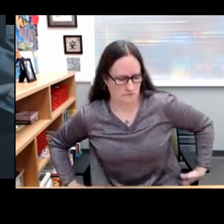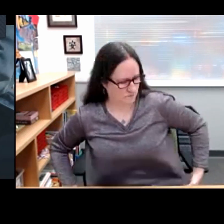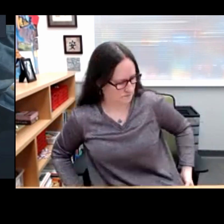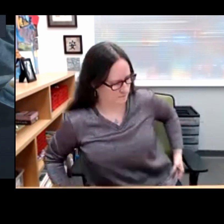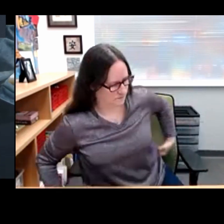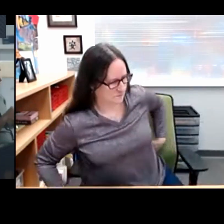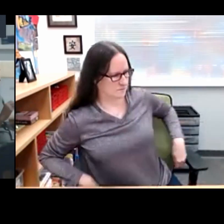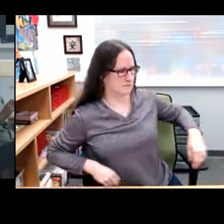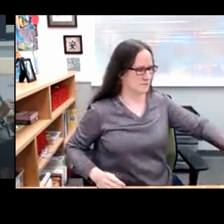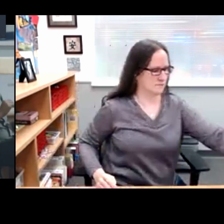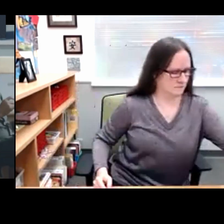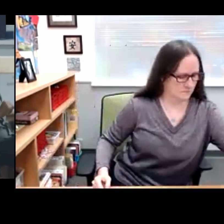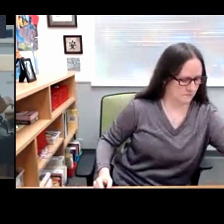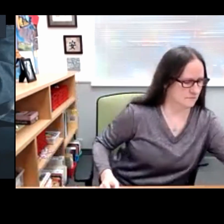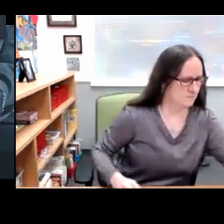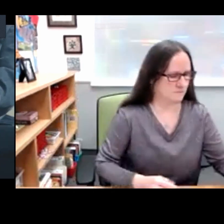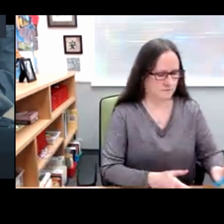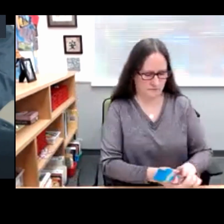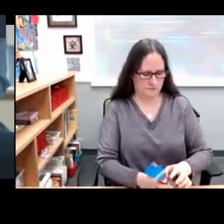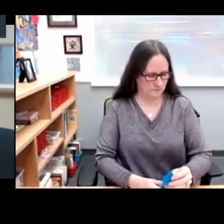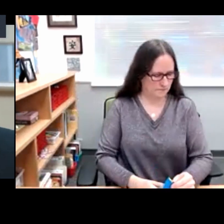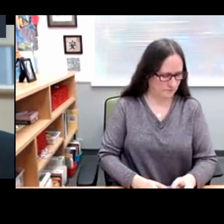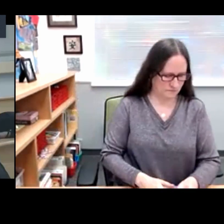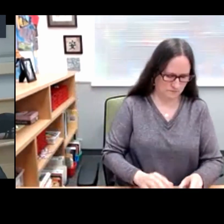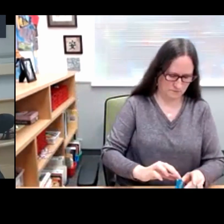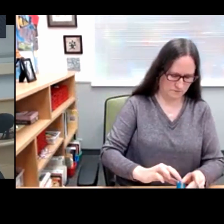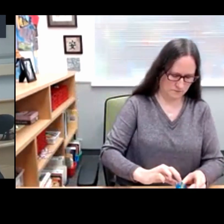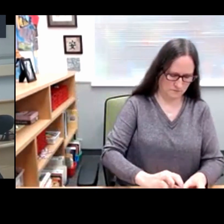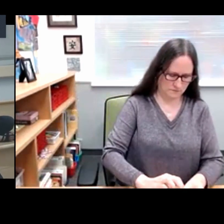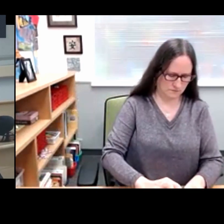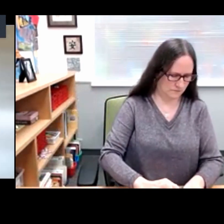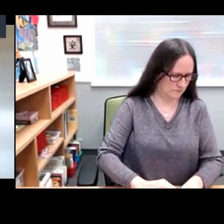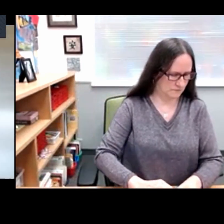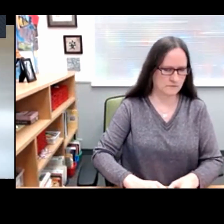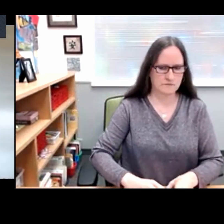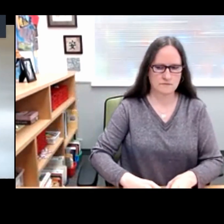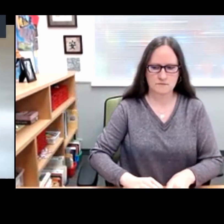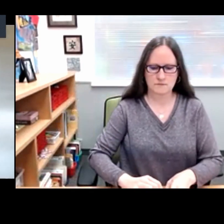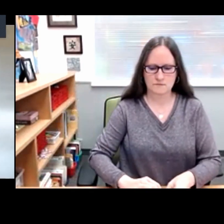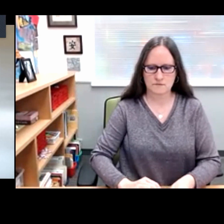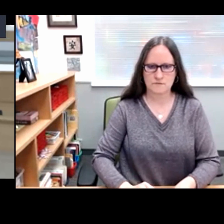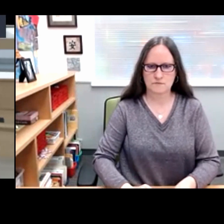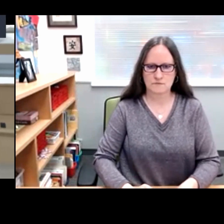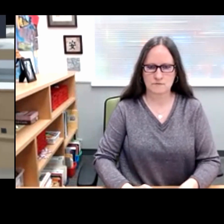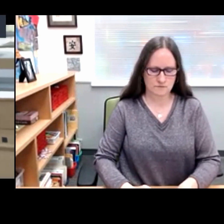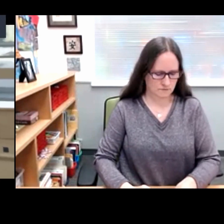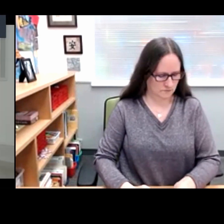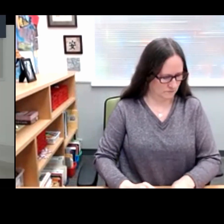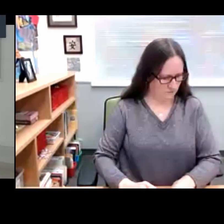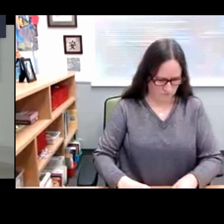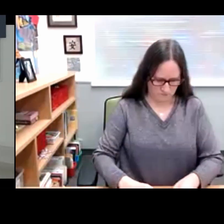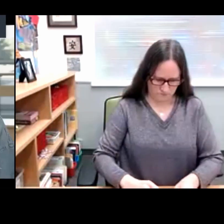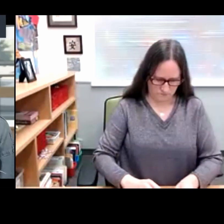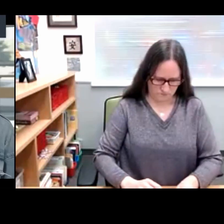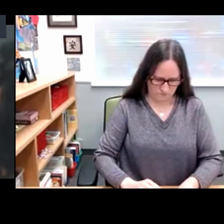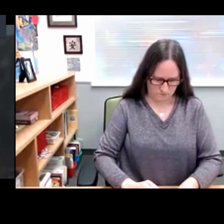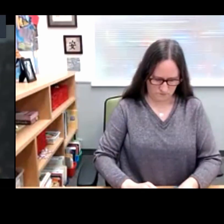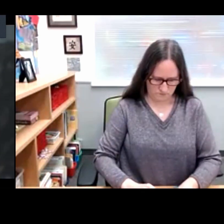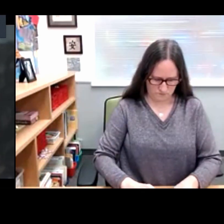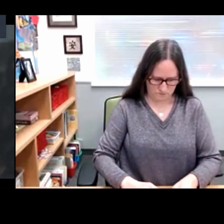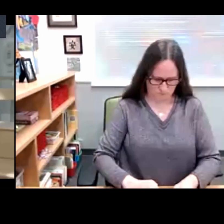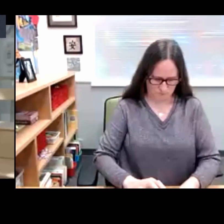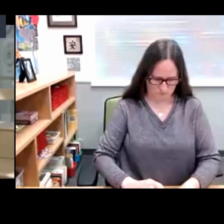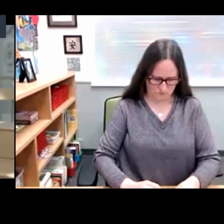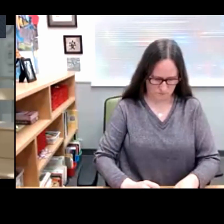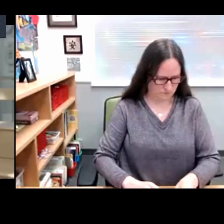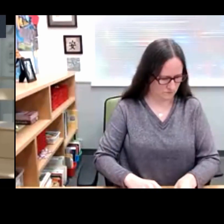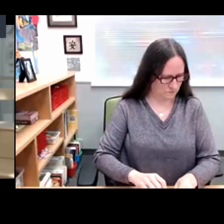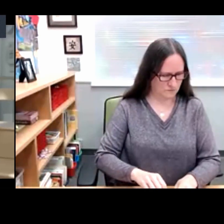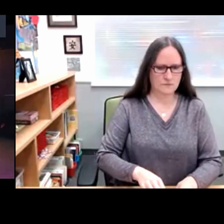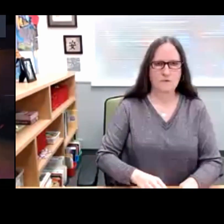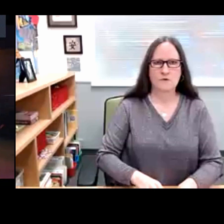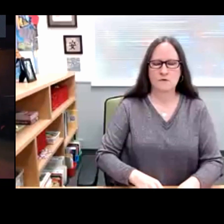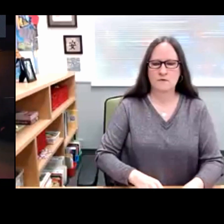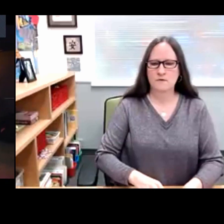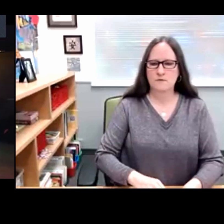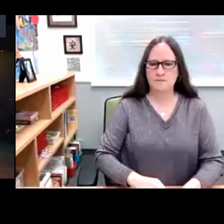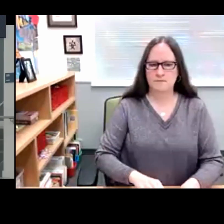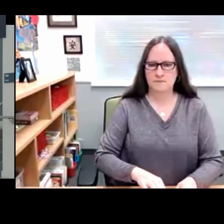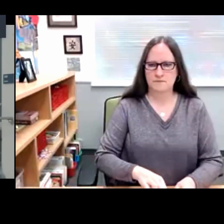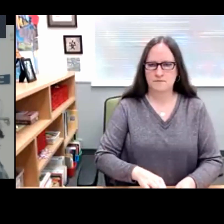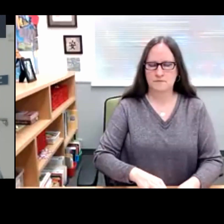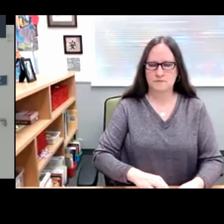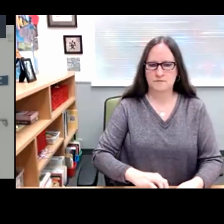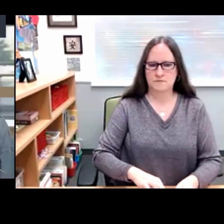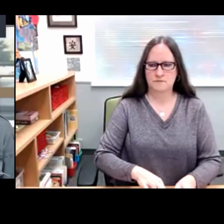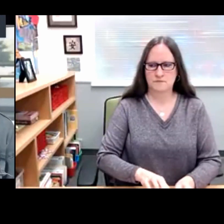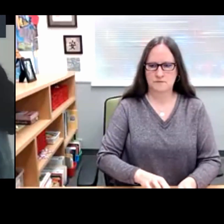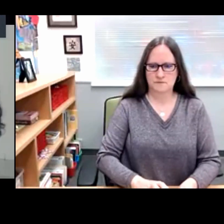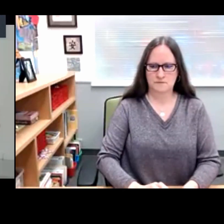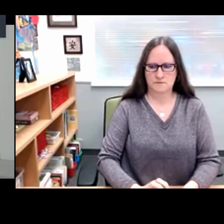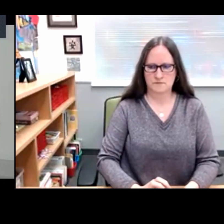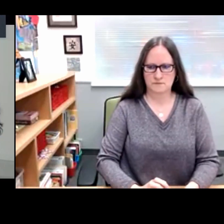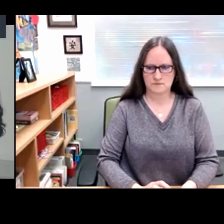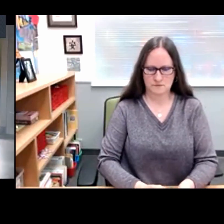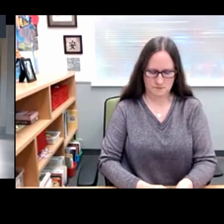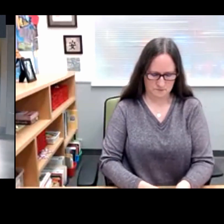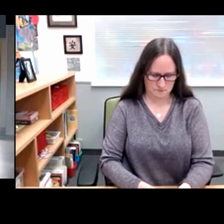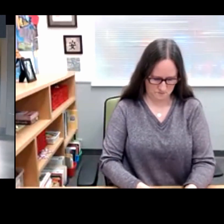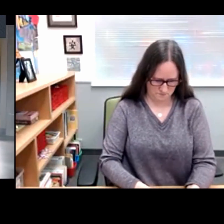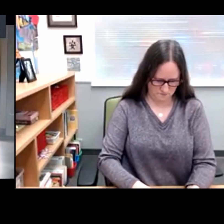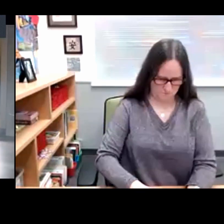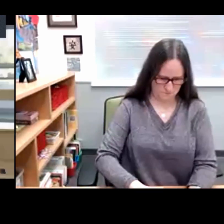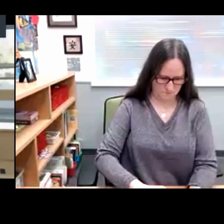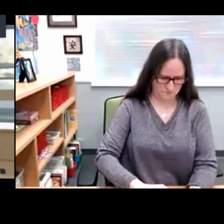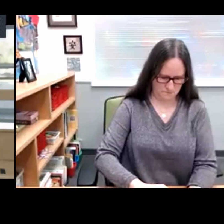and oftentimes to nowhere. It is up to me to decide how I want to do this. Then this happens.